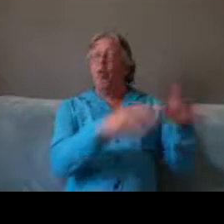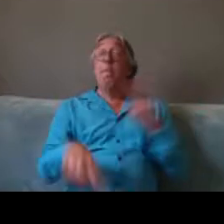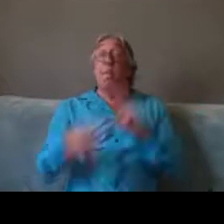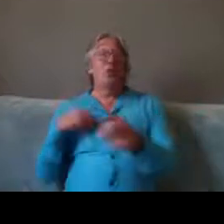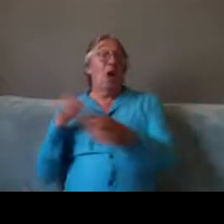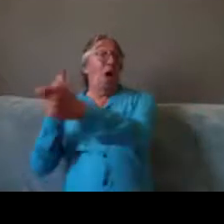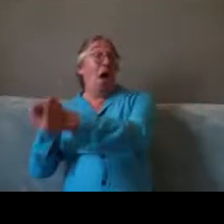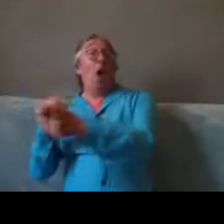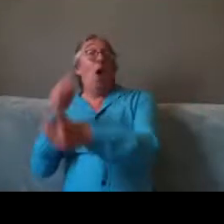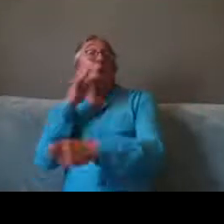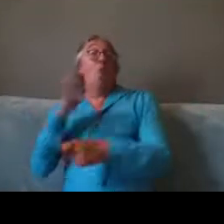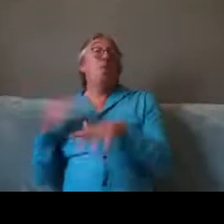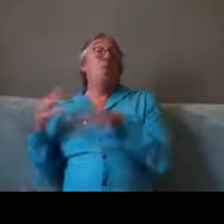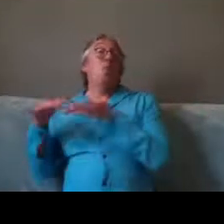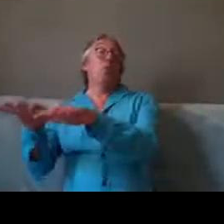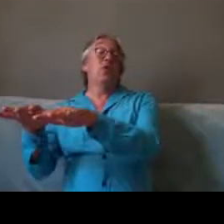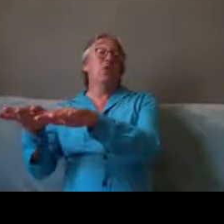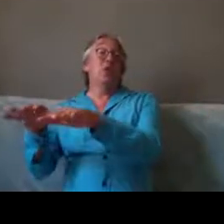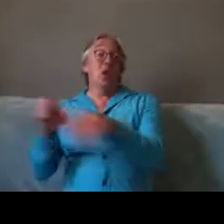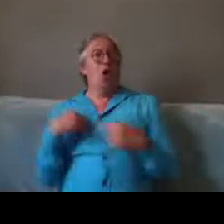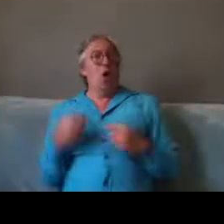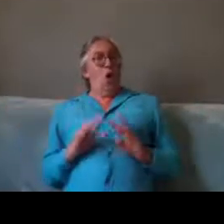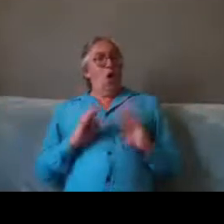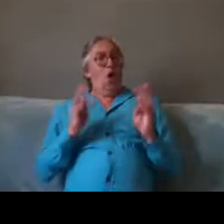it's called Brains on the move and since 2013